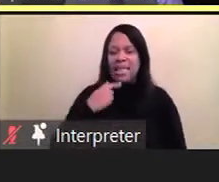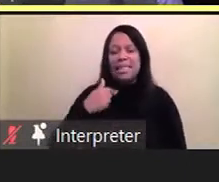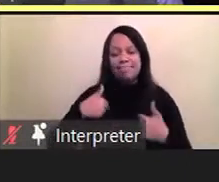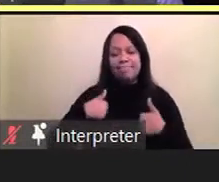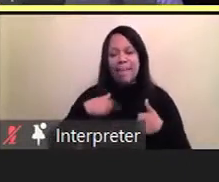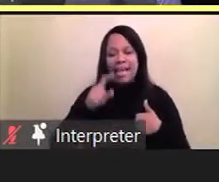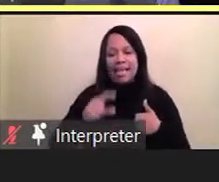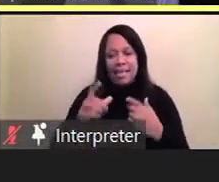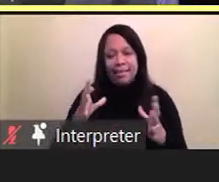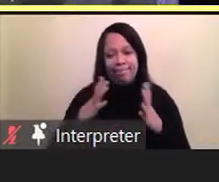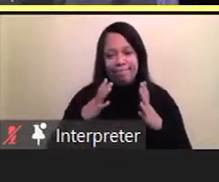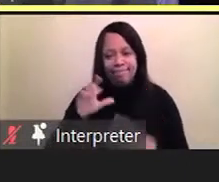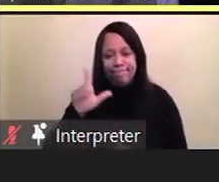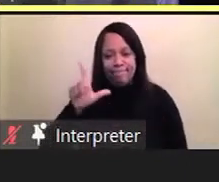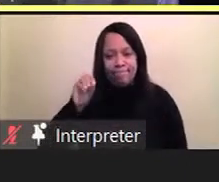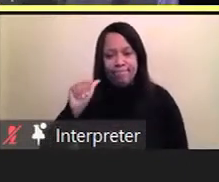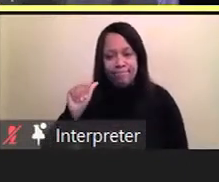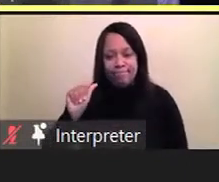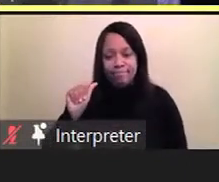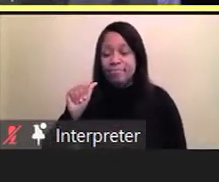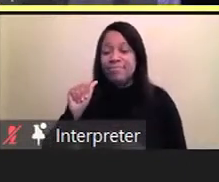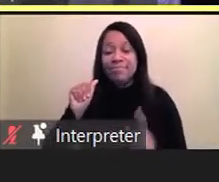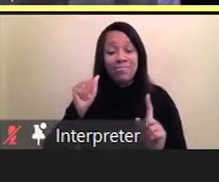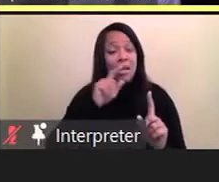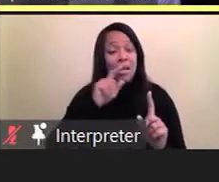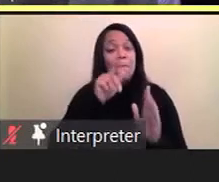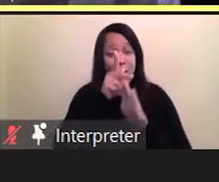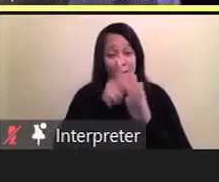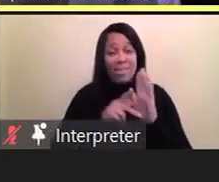Beyond what I'm given by your policies